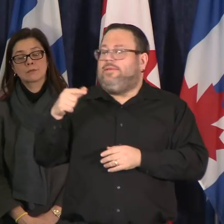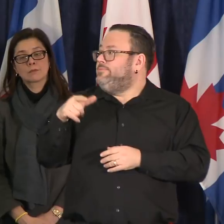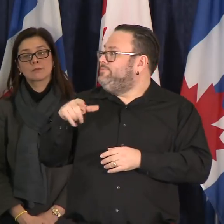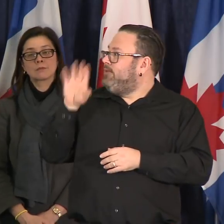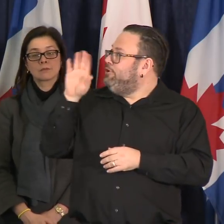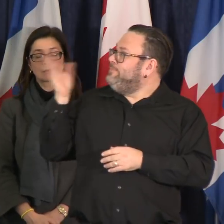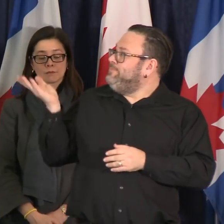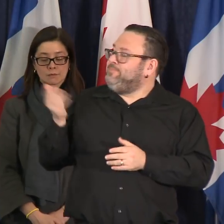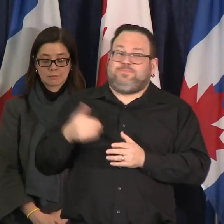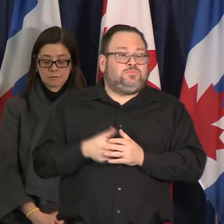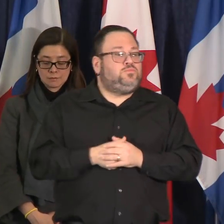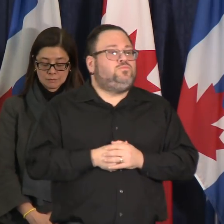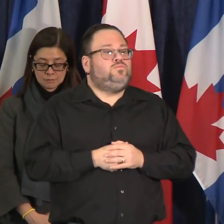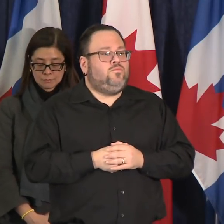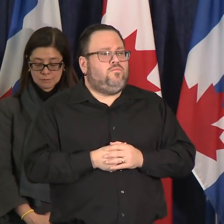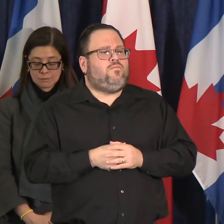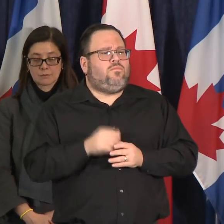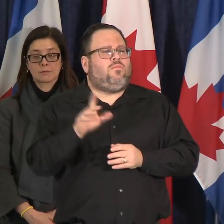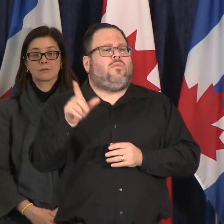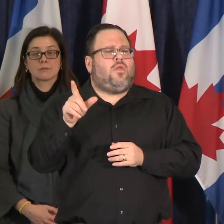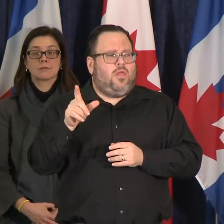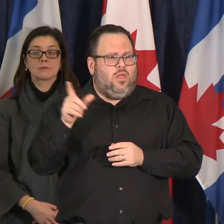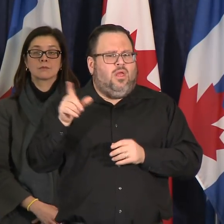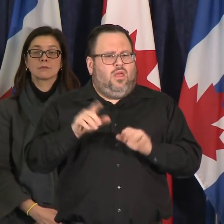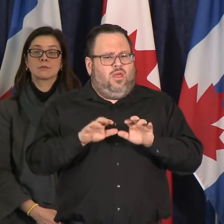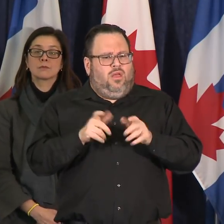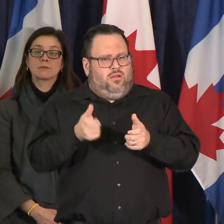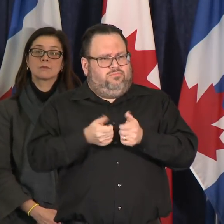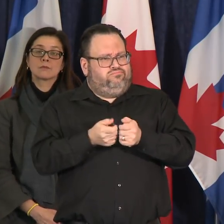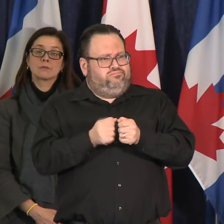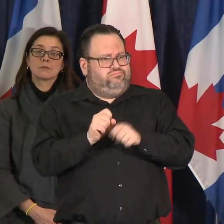some Kovan 19 testkit scams that were going around just hoping you can